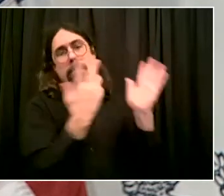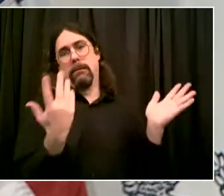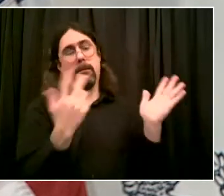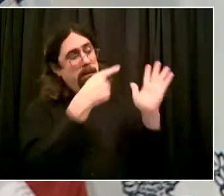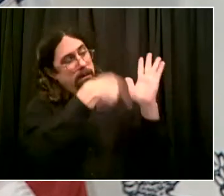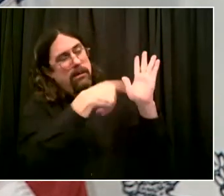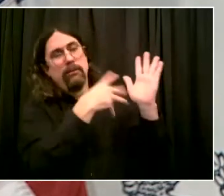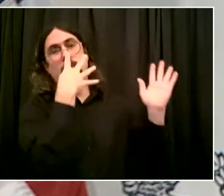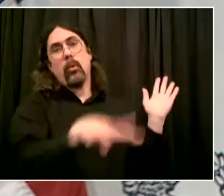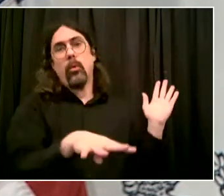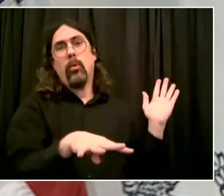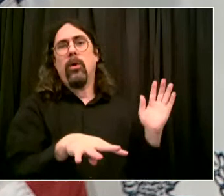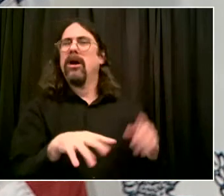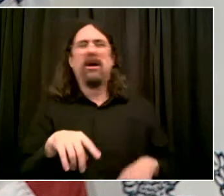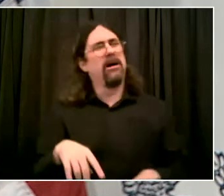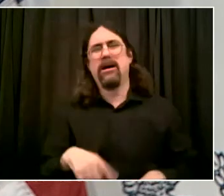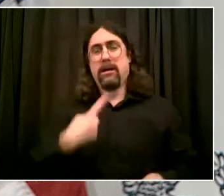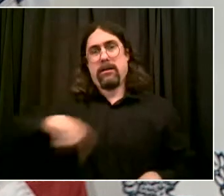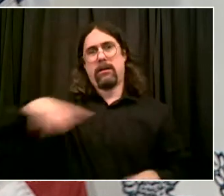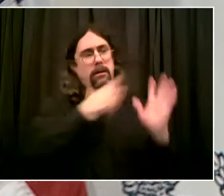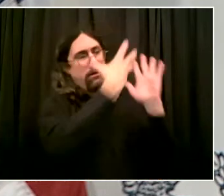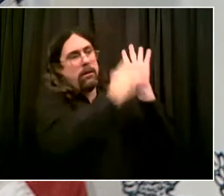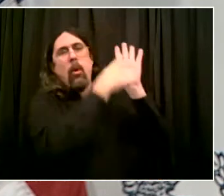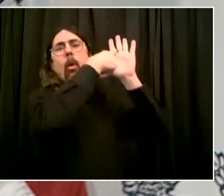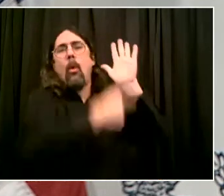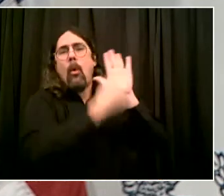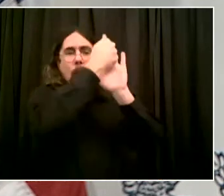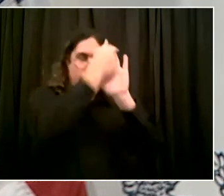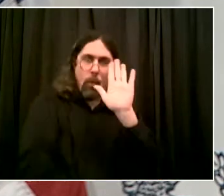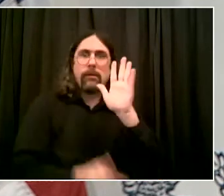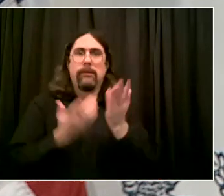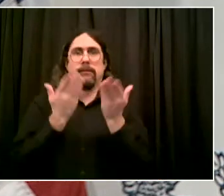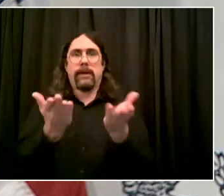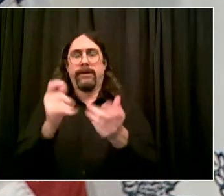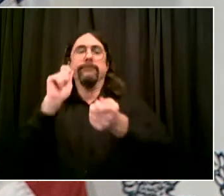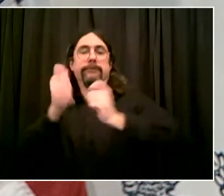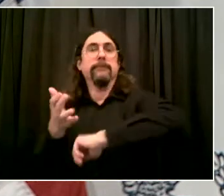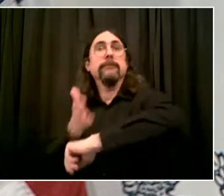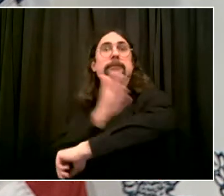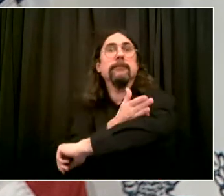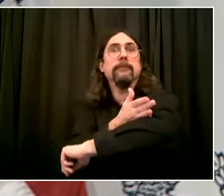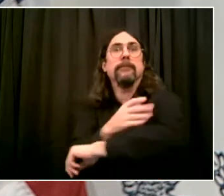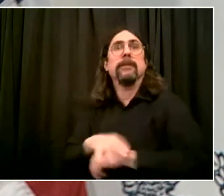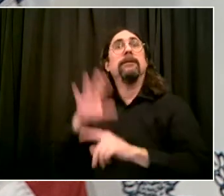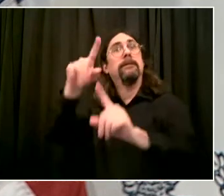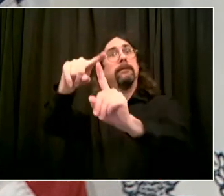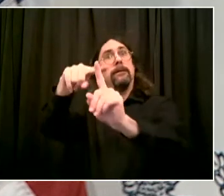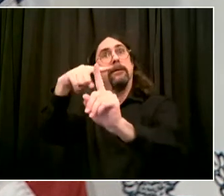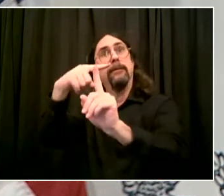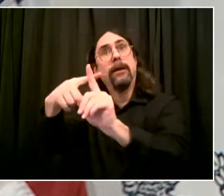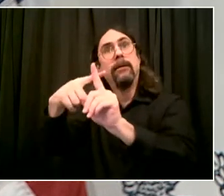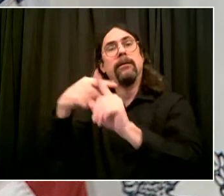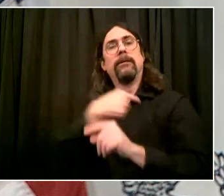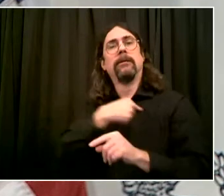PROCESS, THESE ARE BIG CHANGEGES. AS I SAID IN COMMISSIONER SAID A NUMBER OOF ADADITDIONAL REFORMS ARE GOING TO BE ANNOUNCEE D